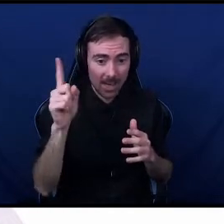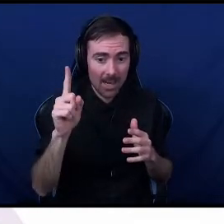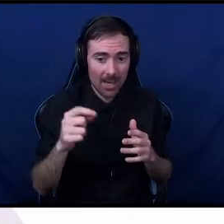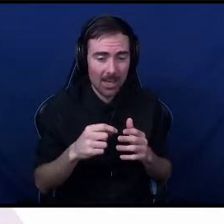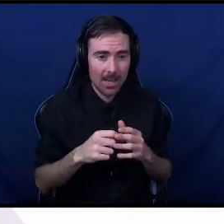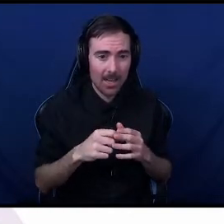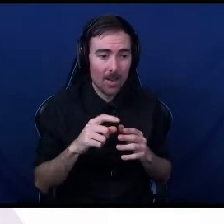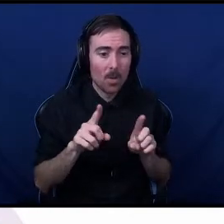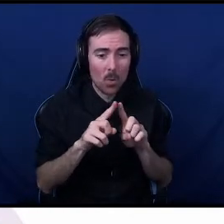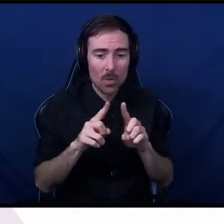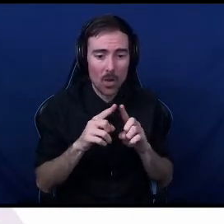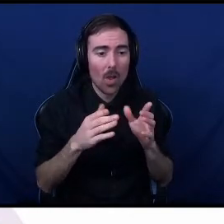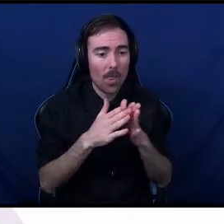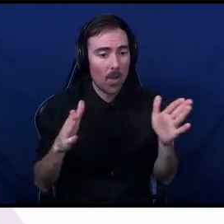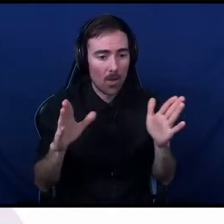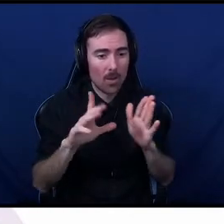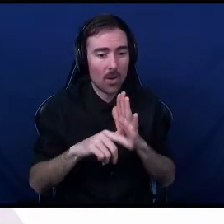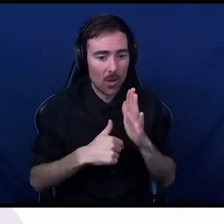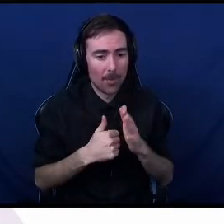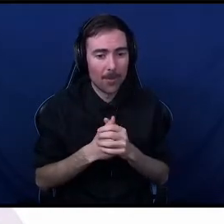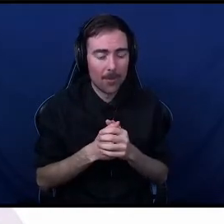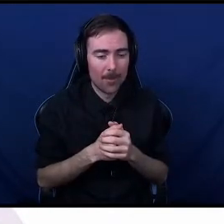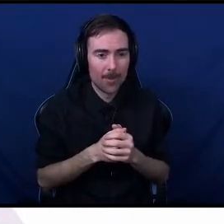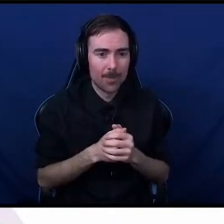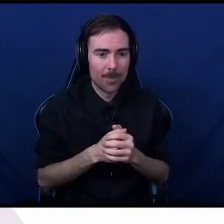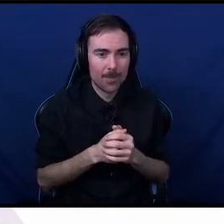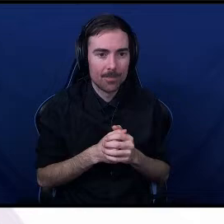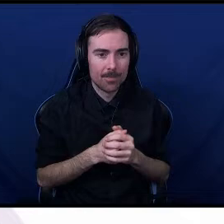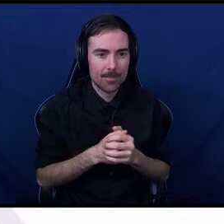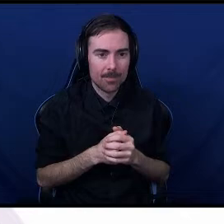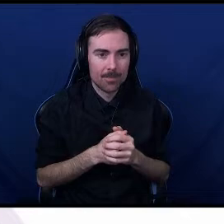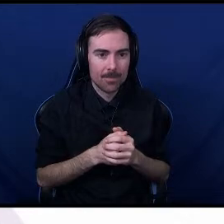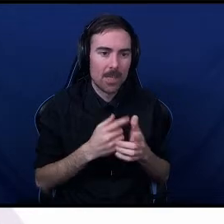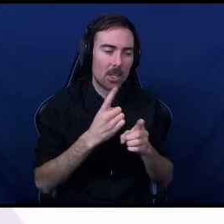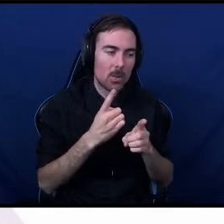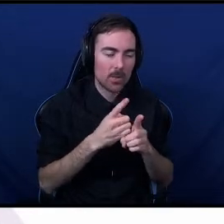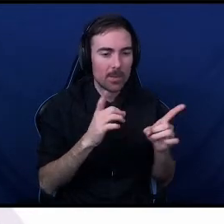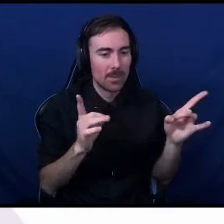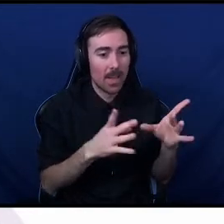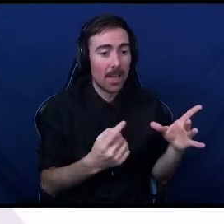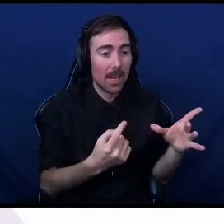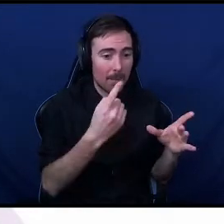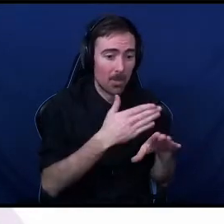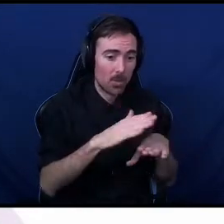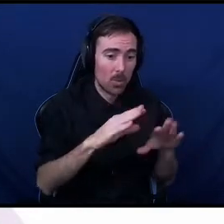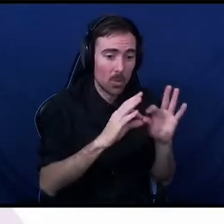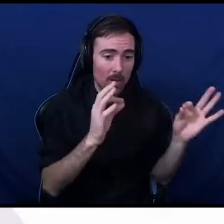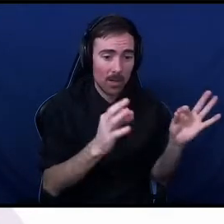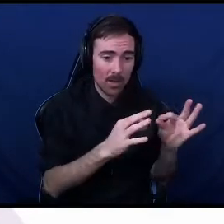term scenario, and to speak to the startup idea of the startups that Pete mentioned, as well, this idea that the startups are